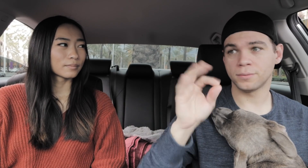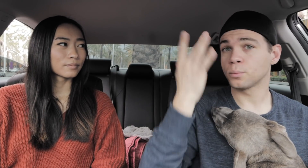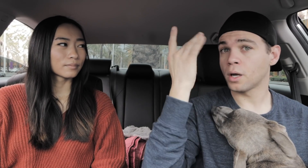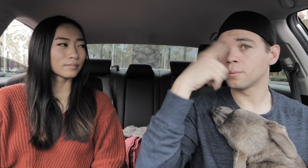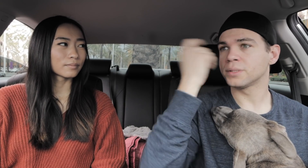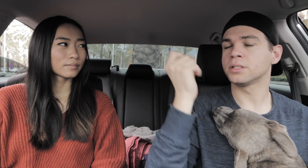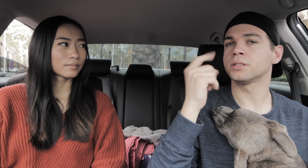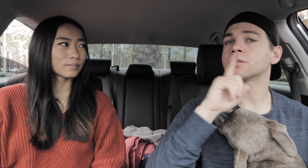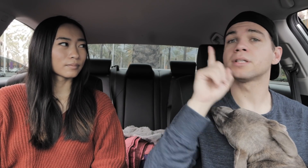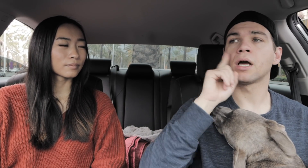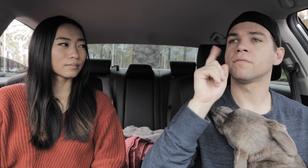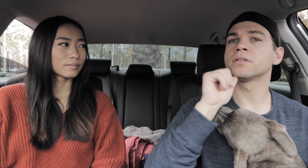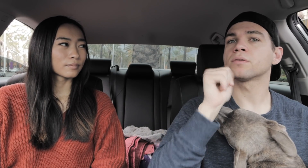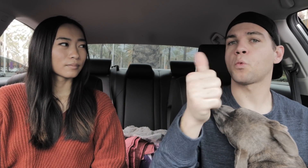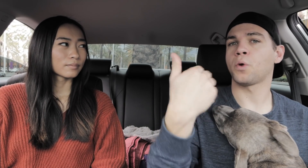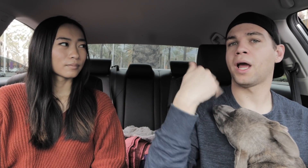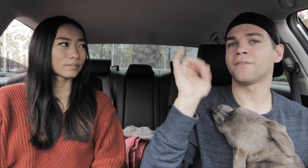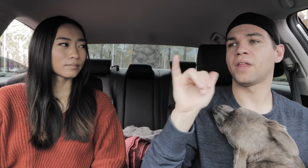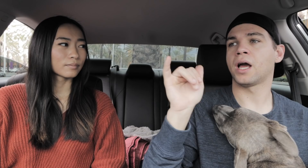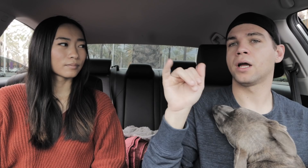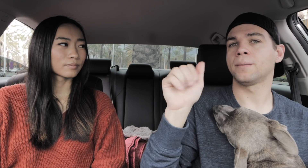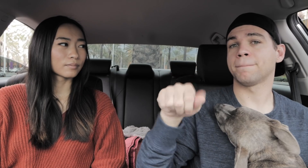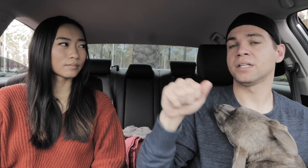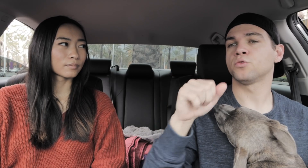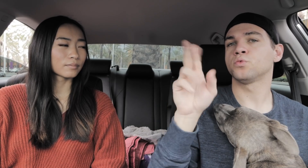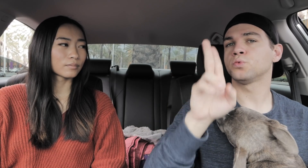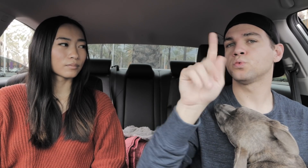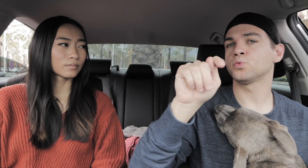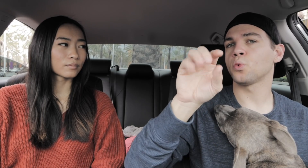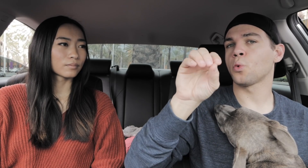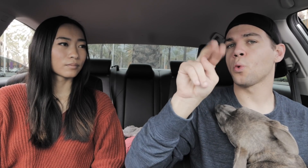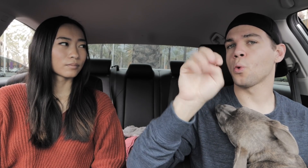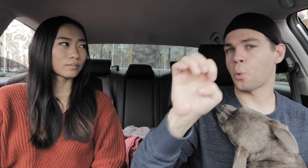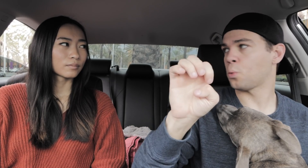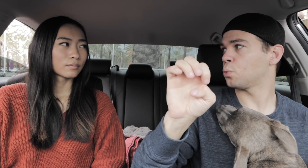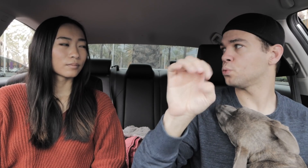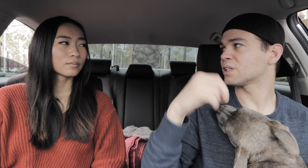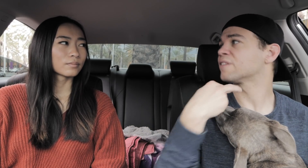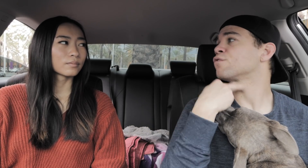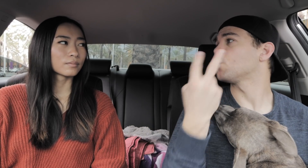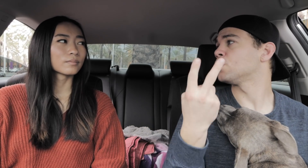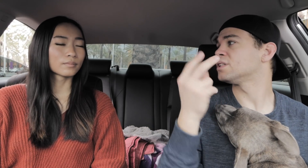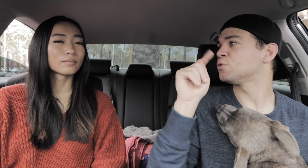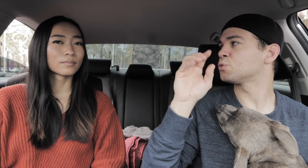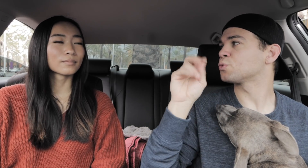Why? Because deaf don't have that ability to use tone in their voice tone